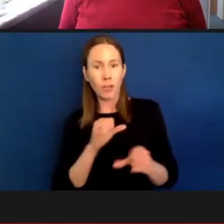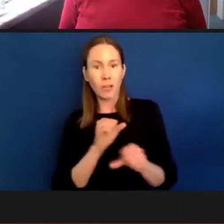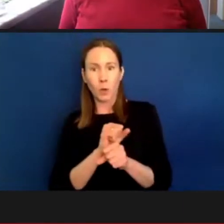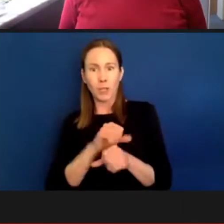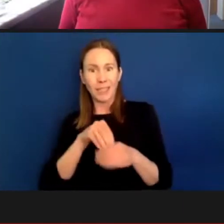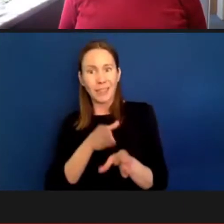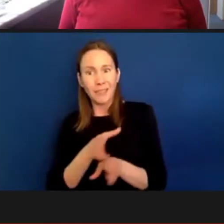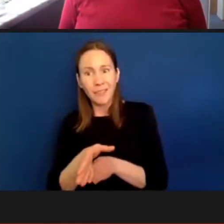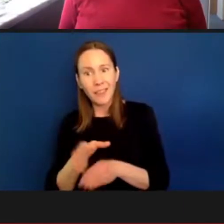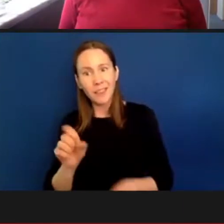already in the field.